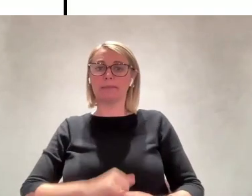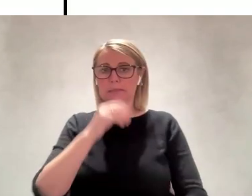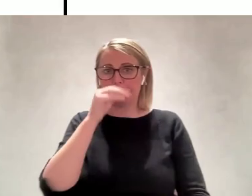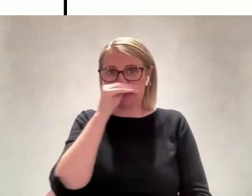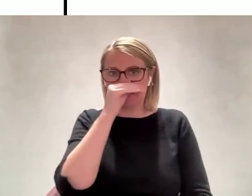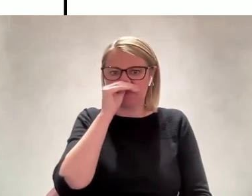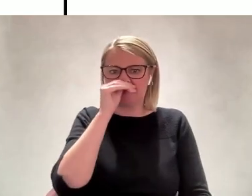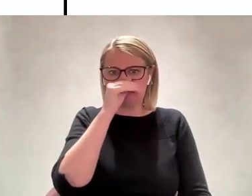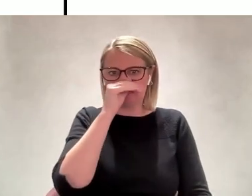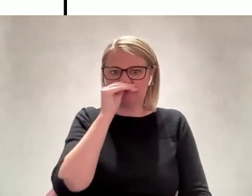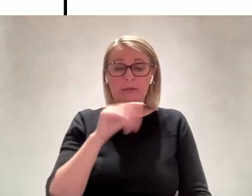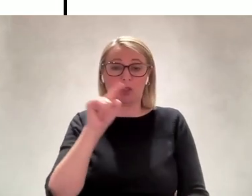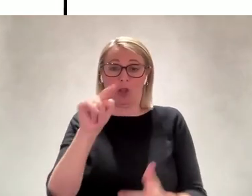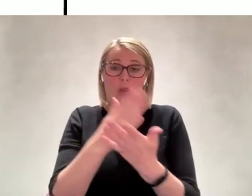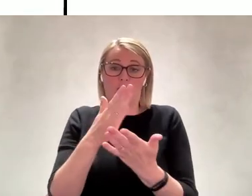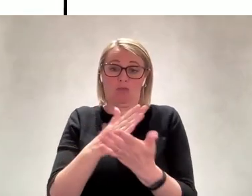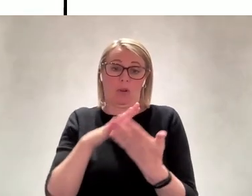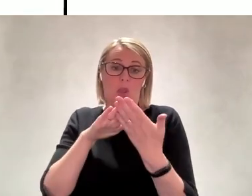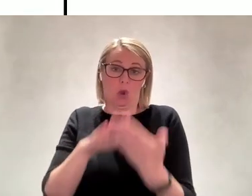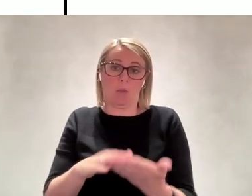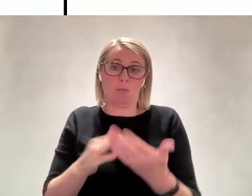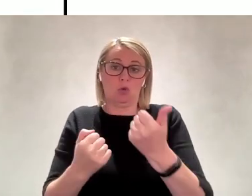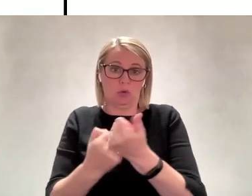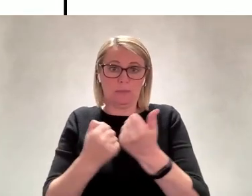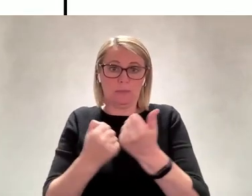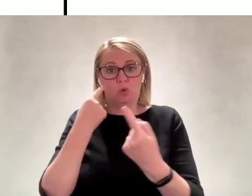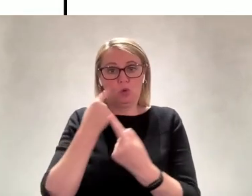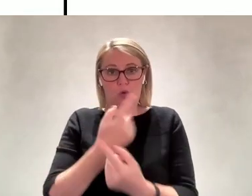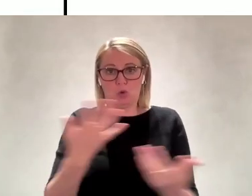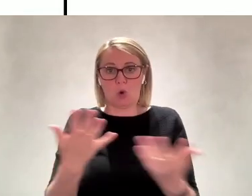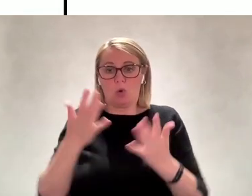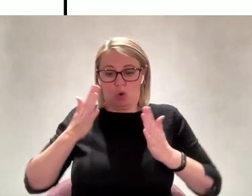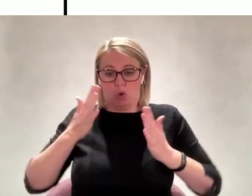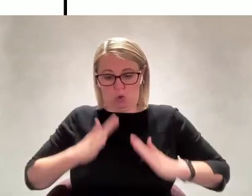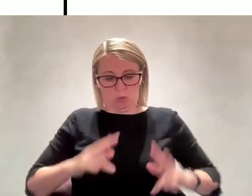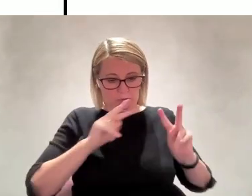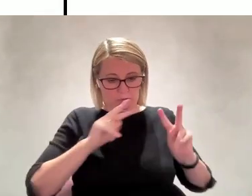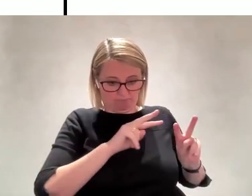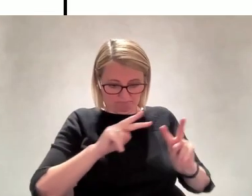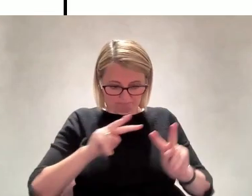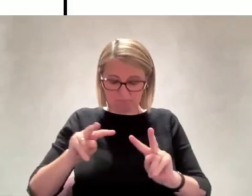So that really helped support and demonstrate human oversight